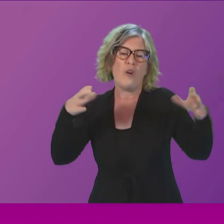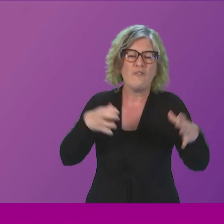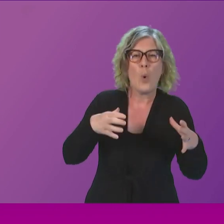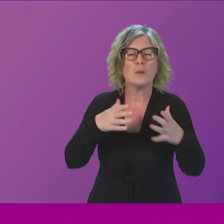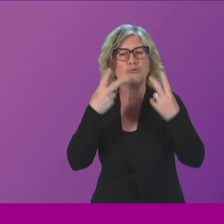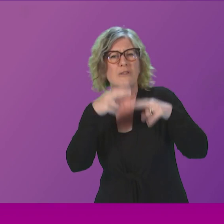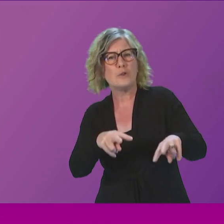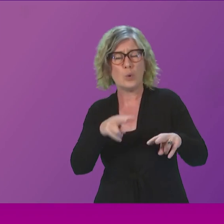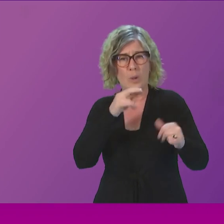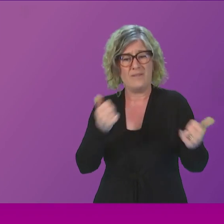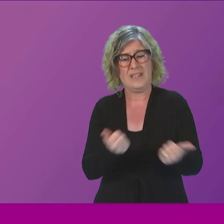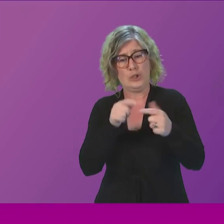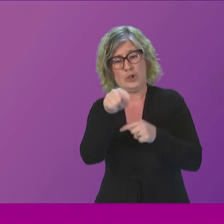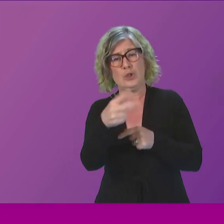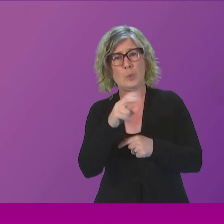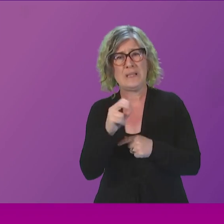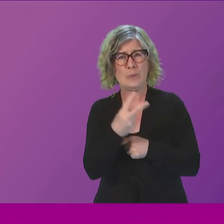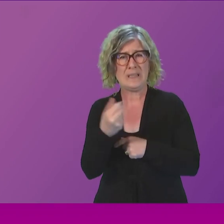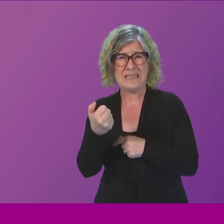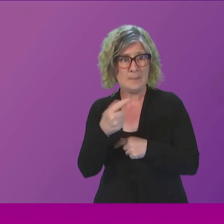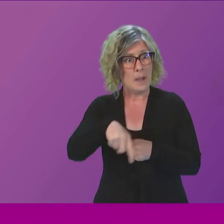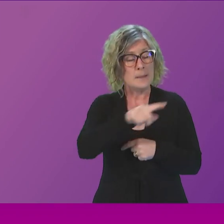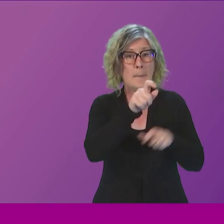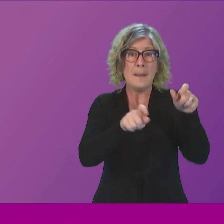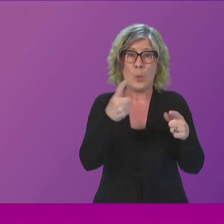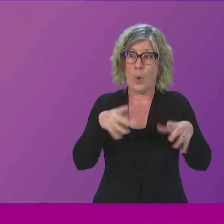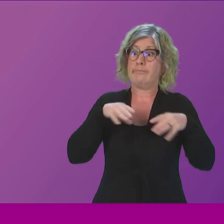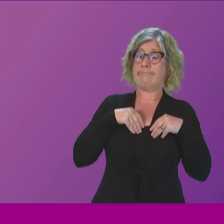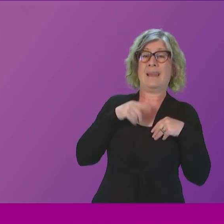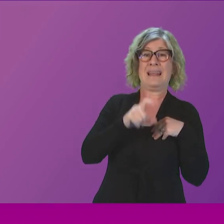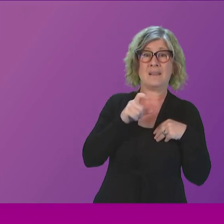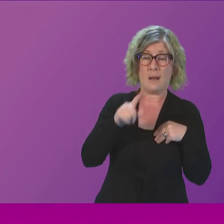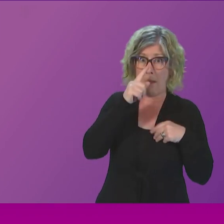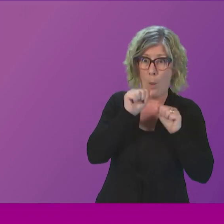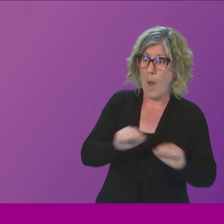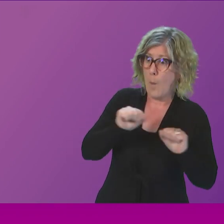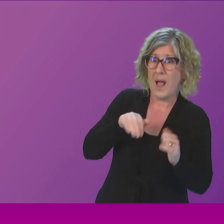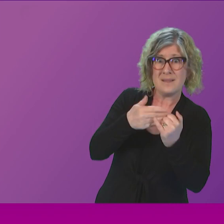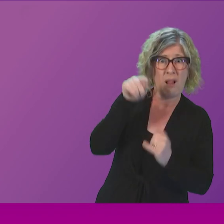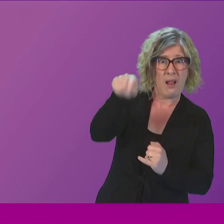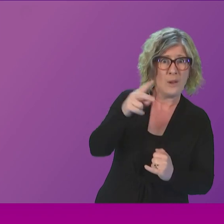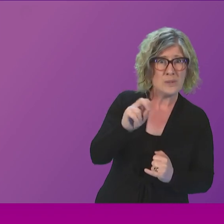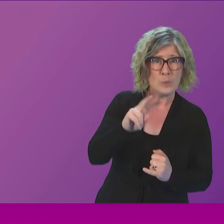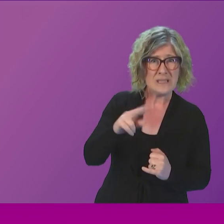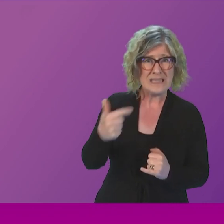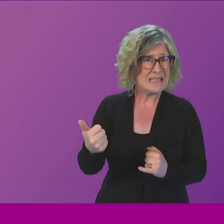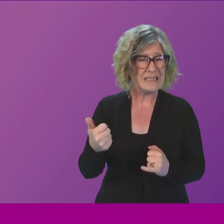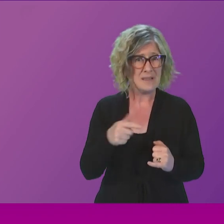People with cancer cannot afford to wait. The crisis is now—the 31-day standard is repeatedly missed, the 62-day standard has